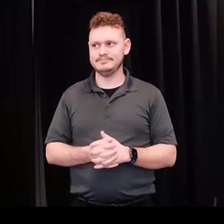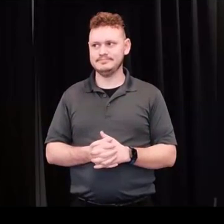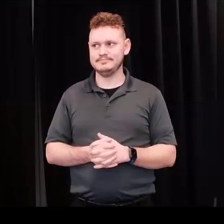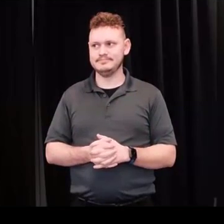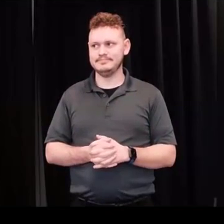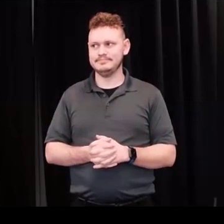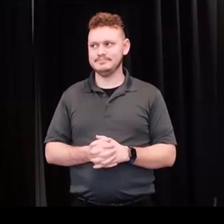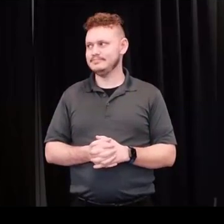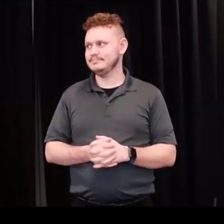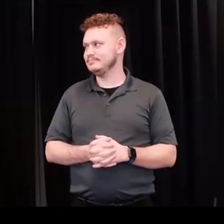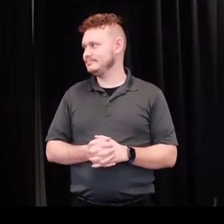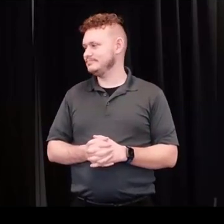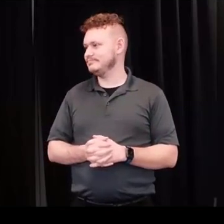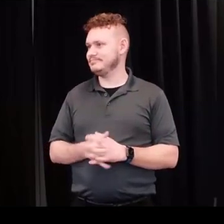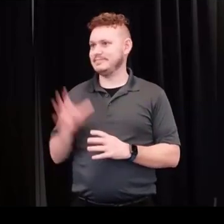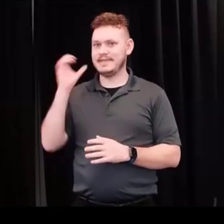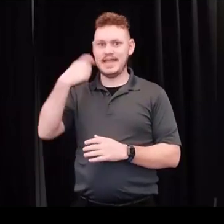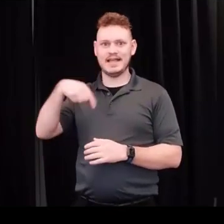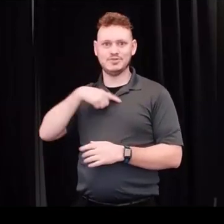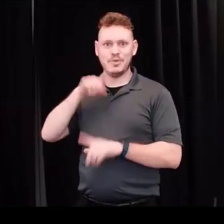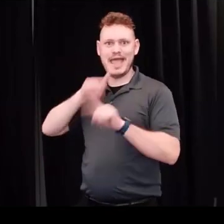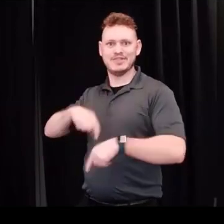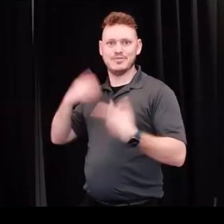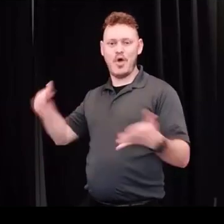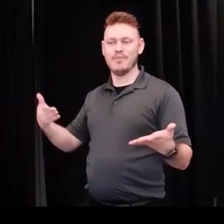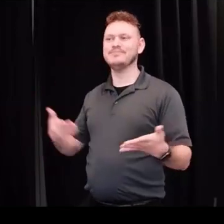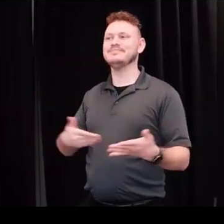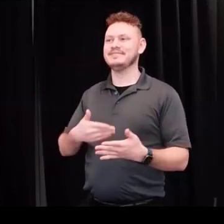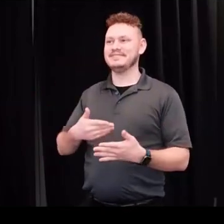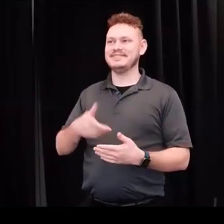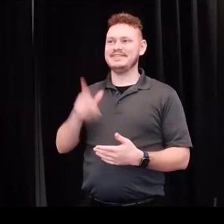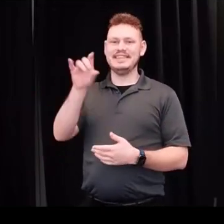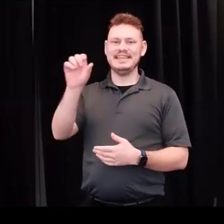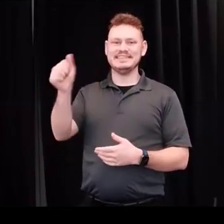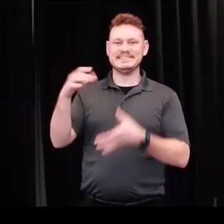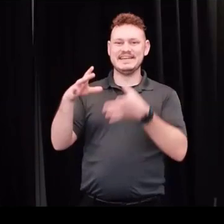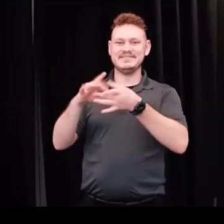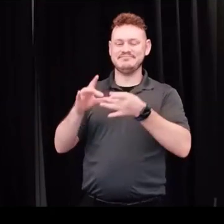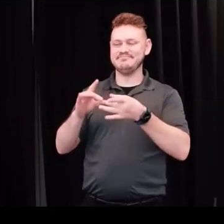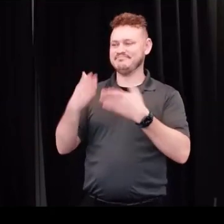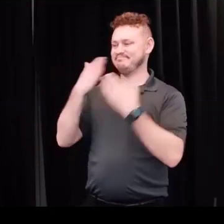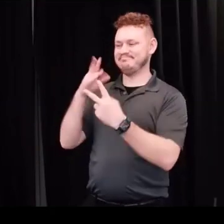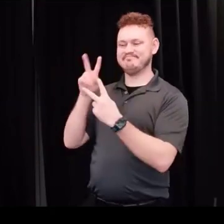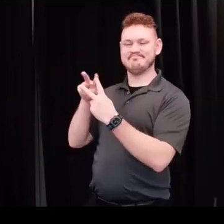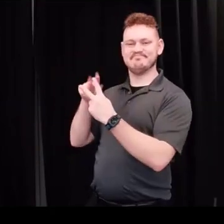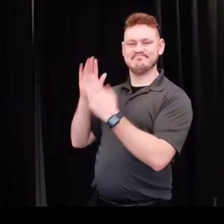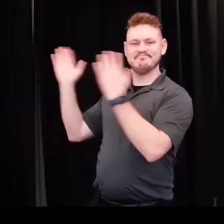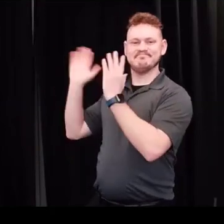You must have answered them all. I guess so. All right. So let's give Lindsay Foster and Lindsey Morris a big round of applause.